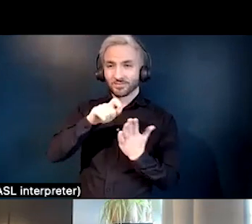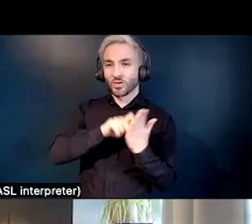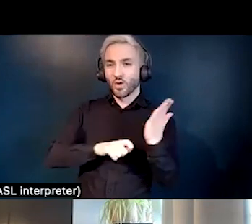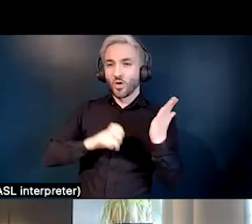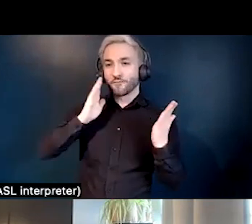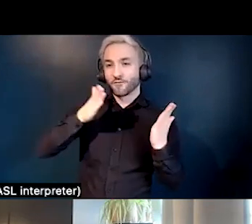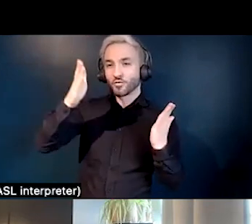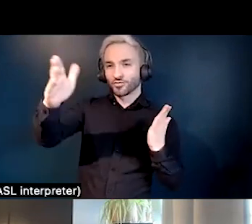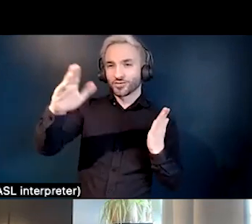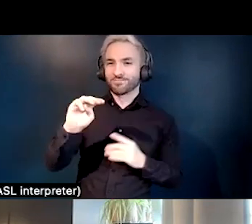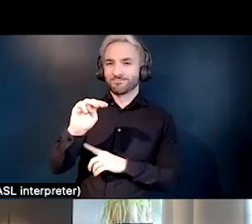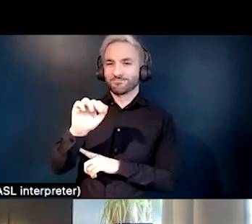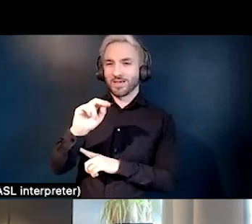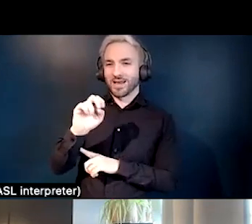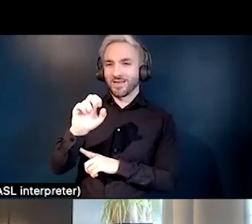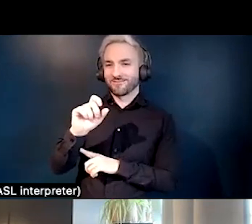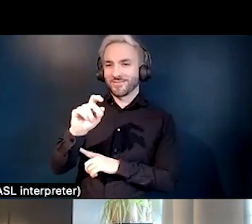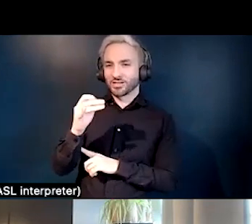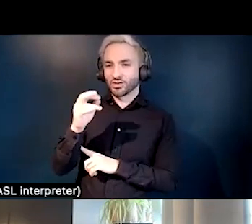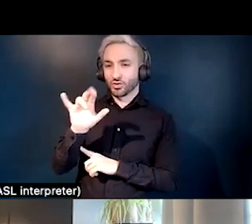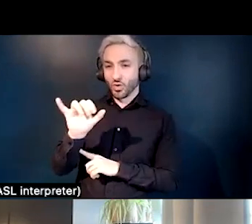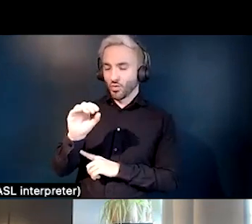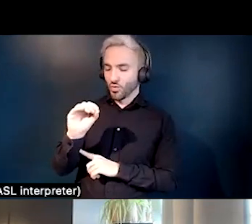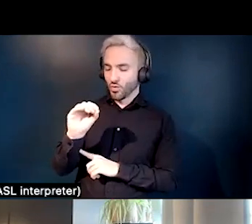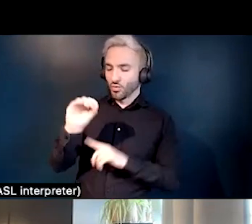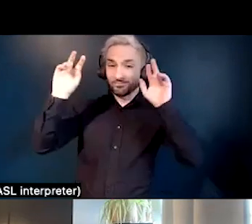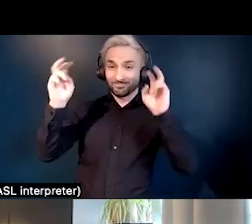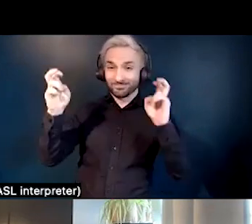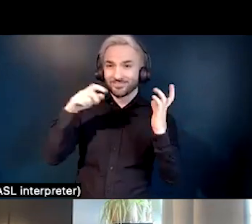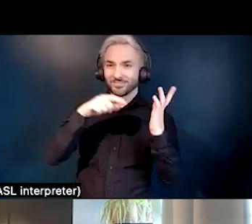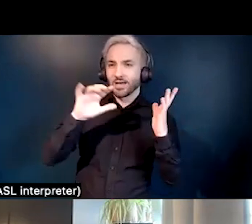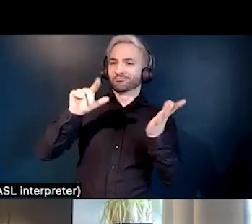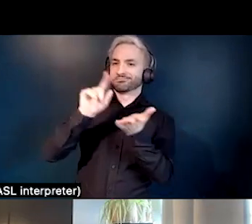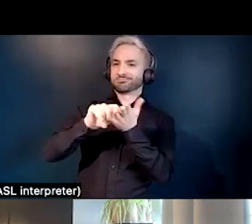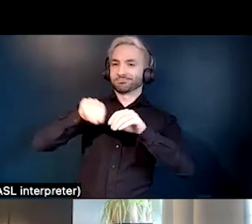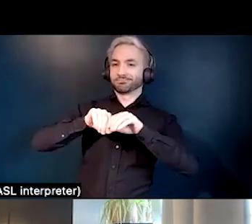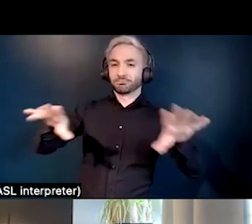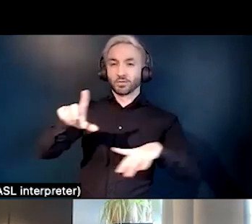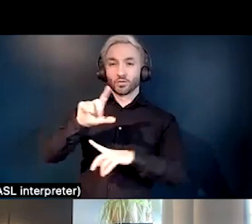2012. O'Leary served as senior vice president with Hammond Inc. and oversaw production and